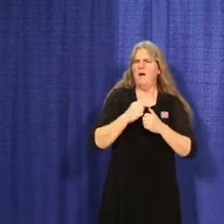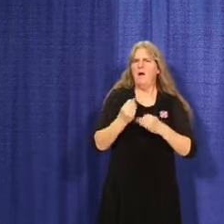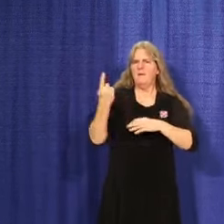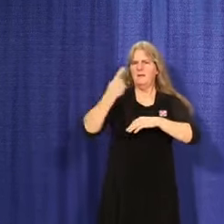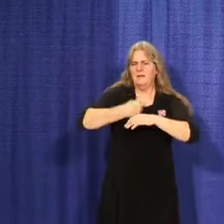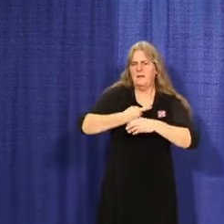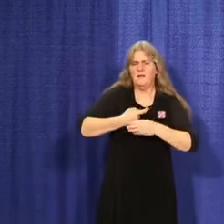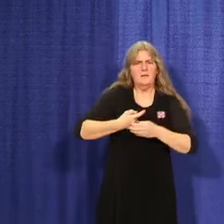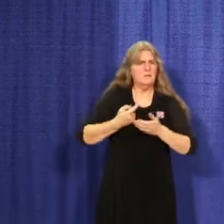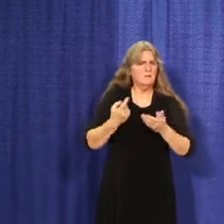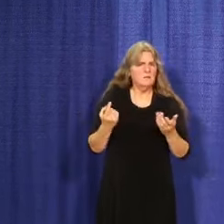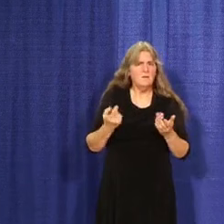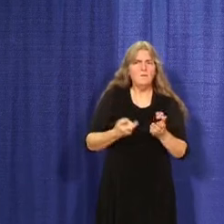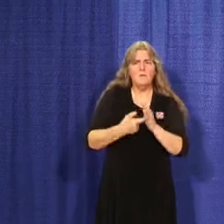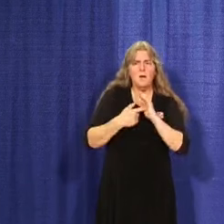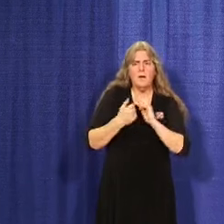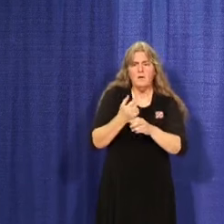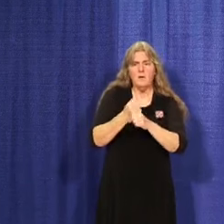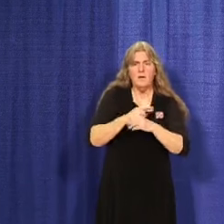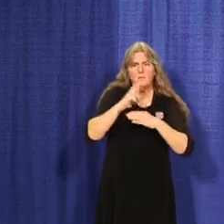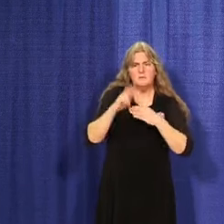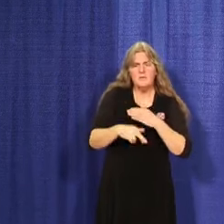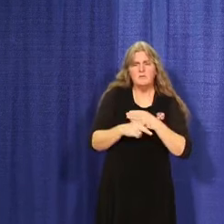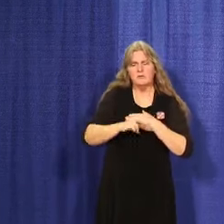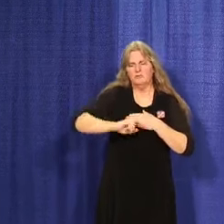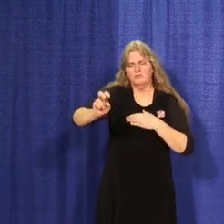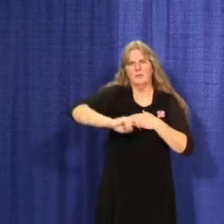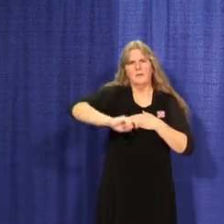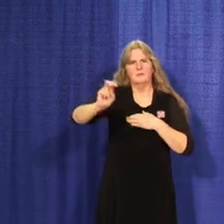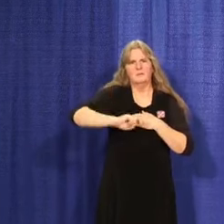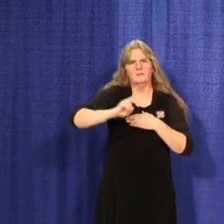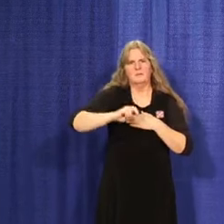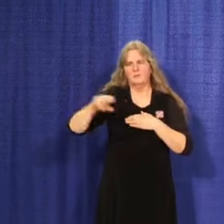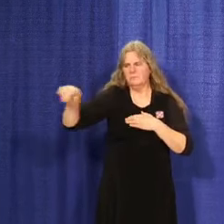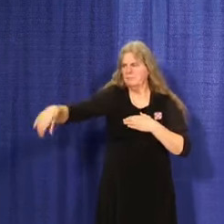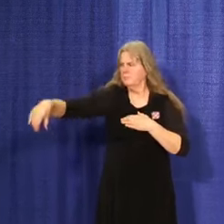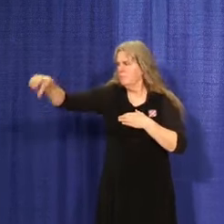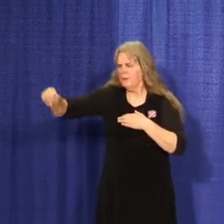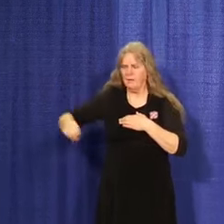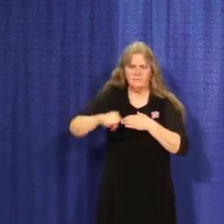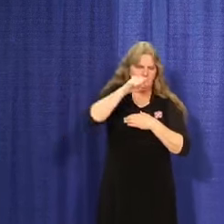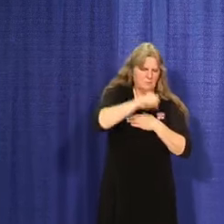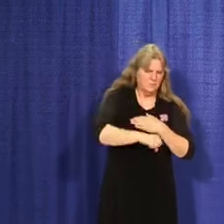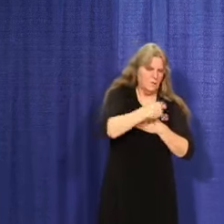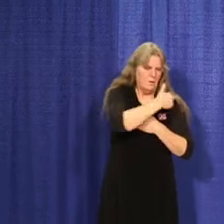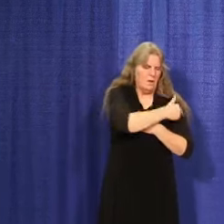of that lab. So there is this chain and sometimes, something goes wrong in one of those chains and it